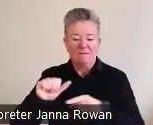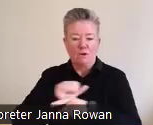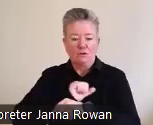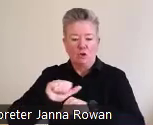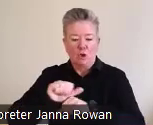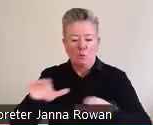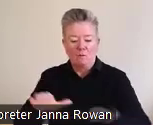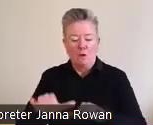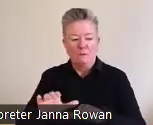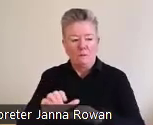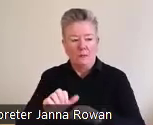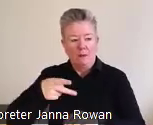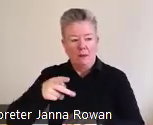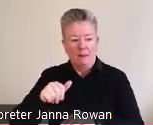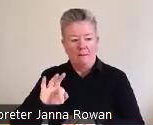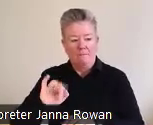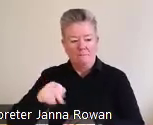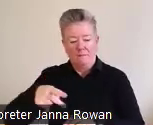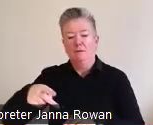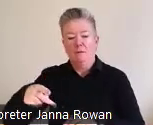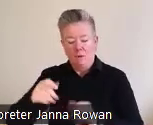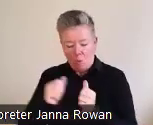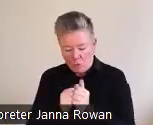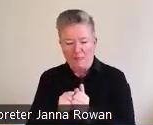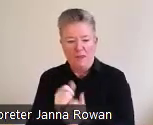or PLAAFP, and the current data.